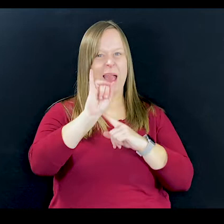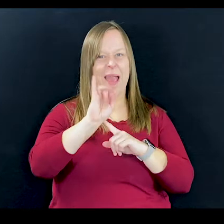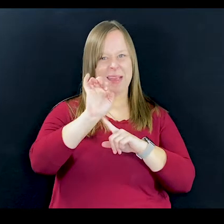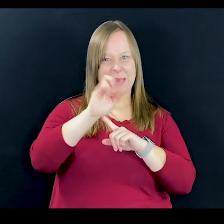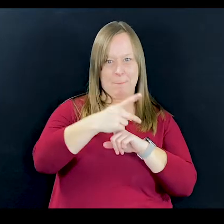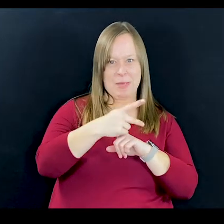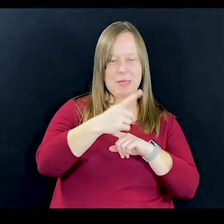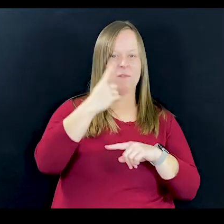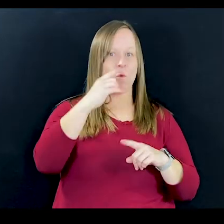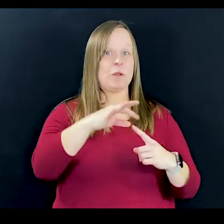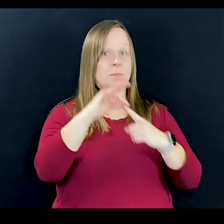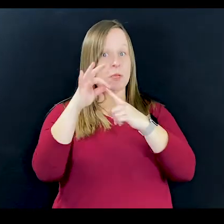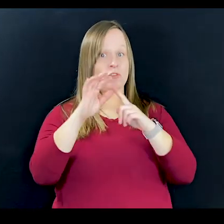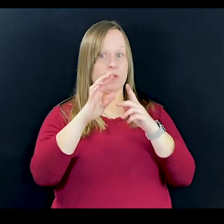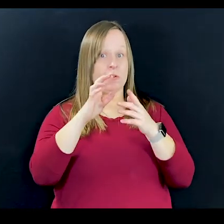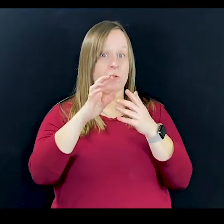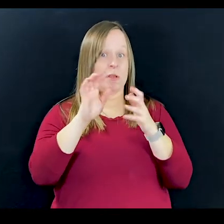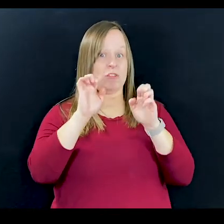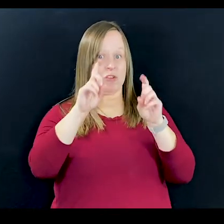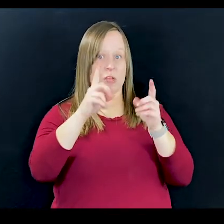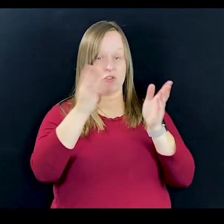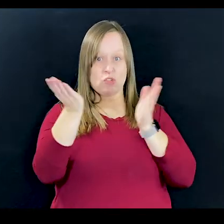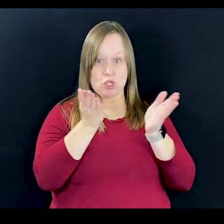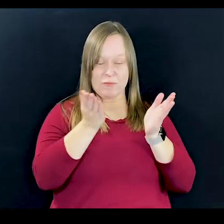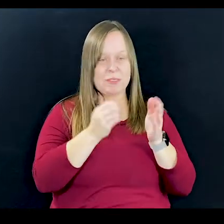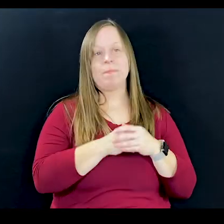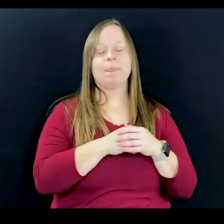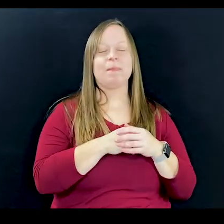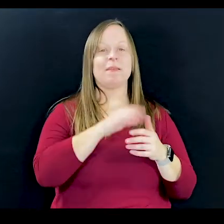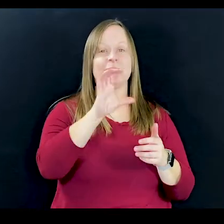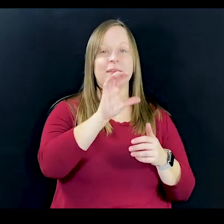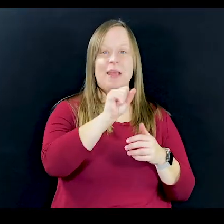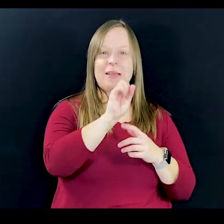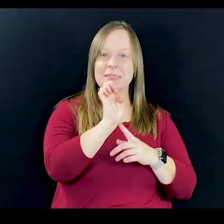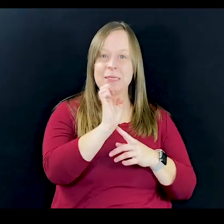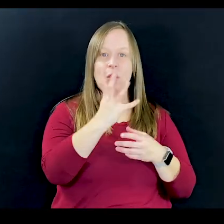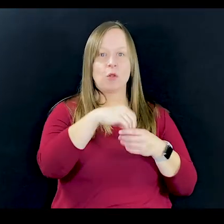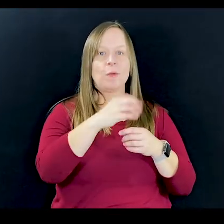students who are eligible for special education services. The CSE includes